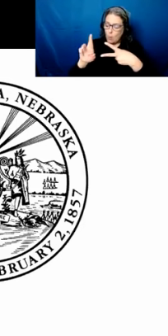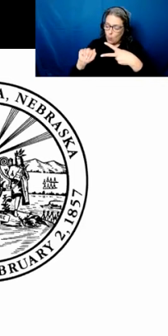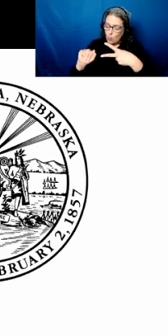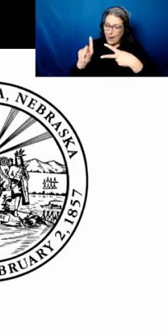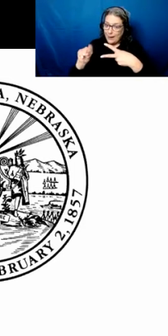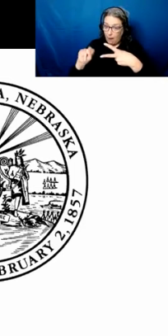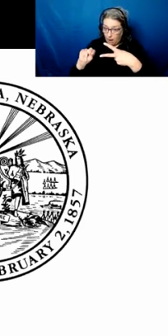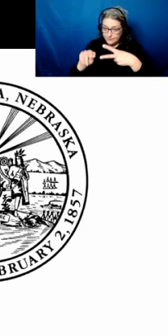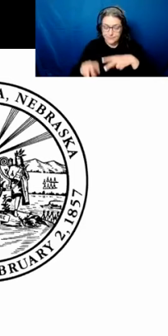Does that mean zero entry --